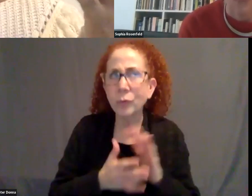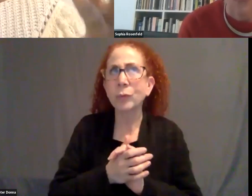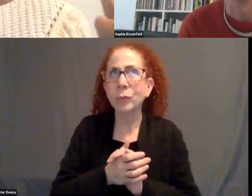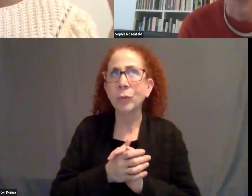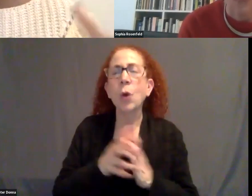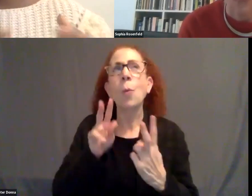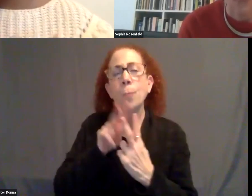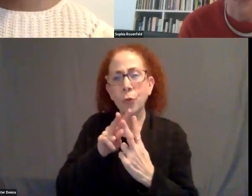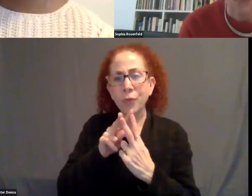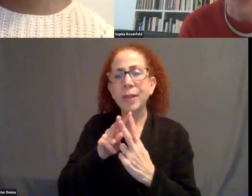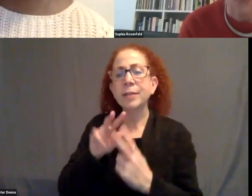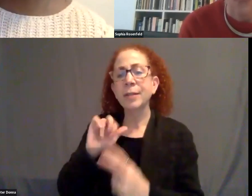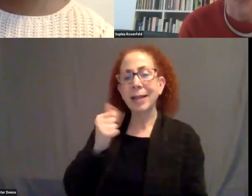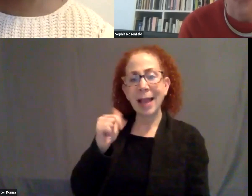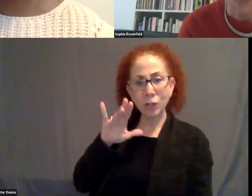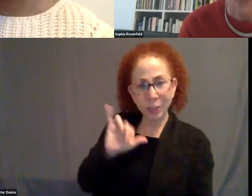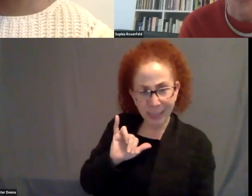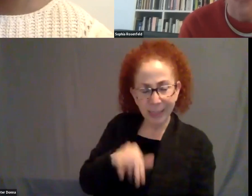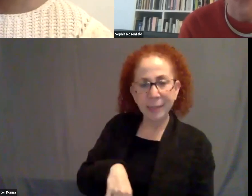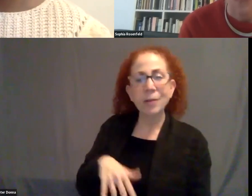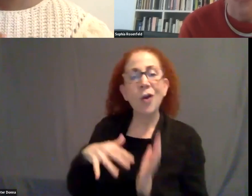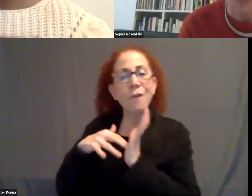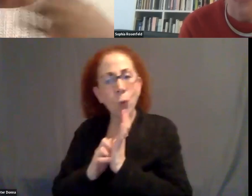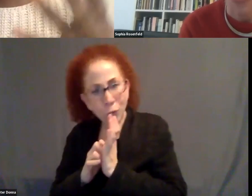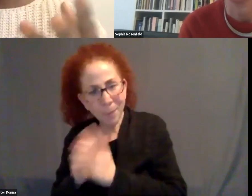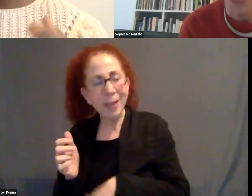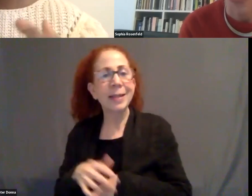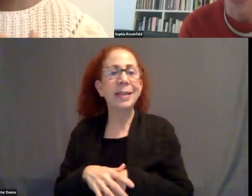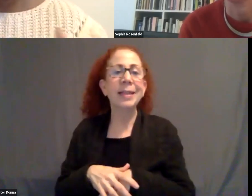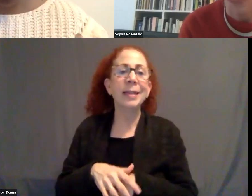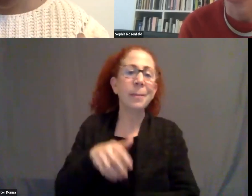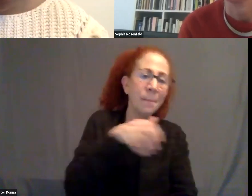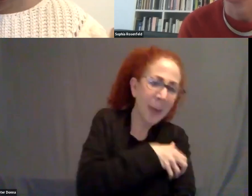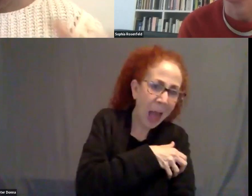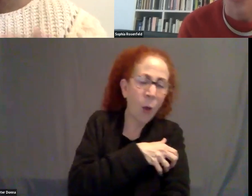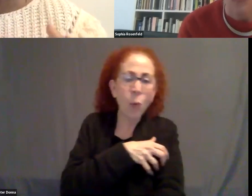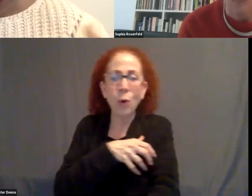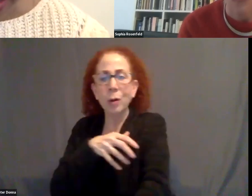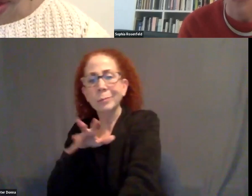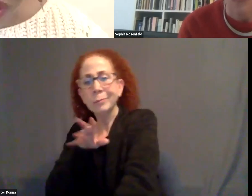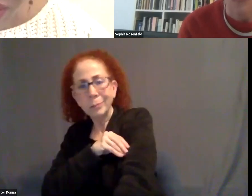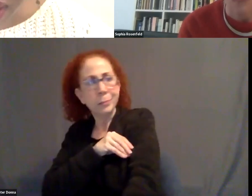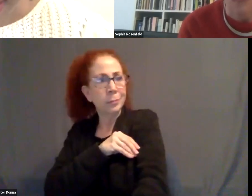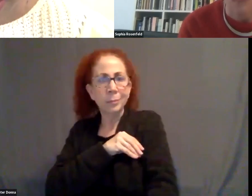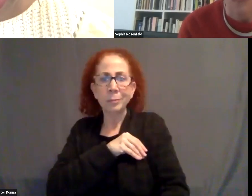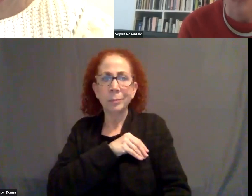the quality of agency and then the quality of vulnerability, the qualities of power and weakness, are present in all humans.